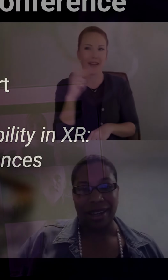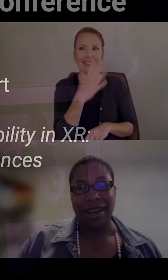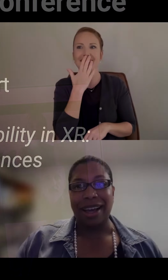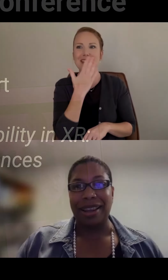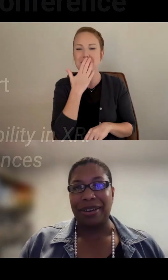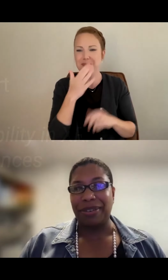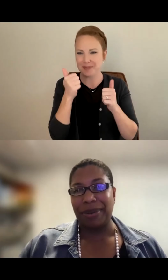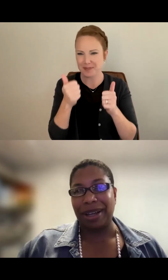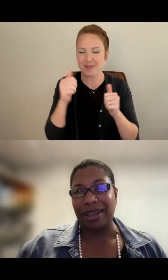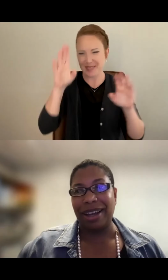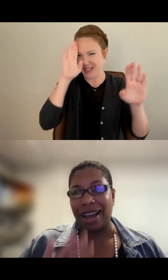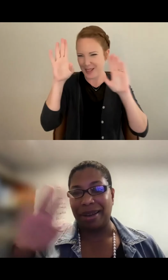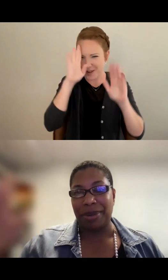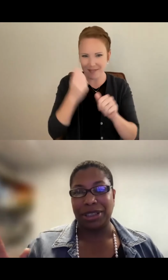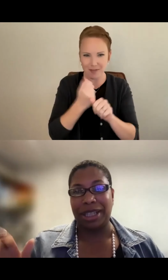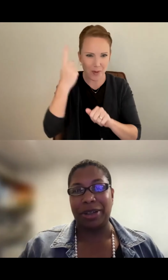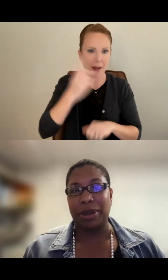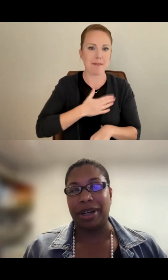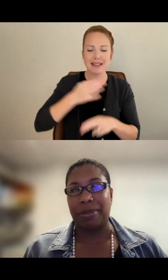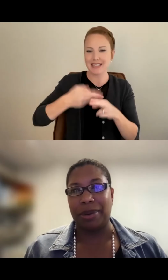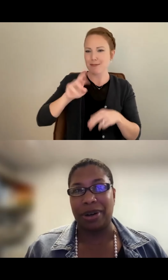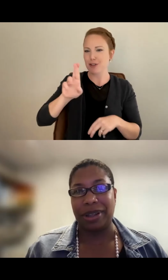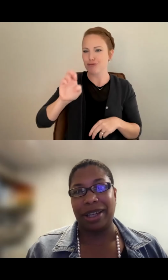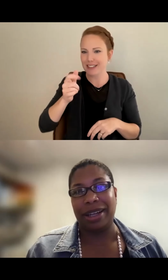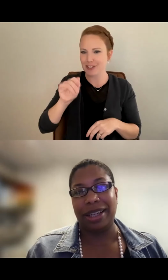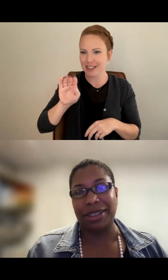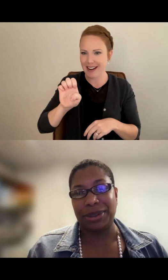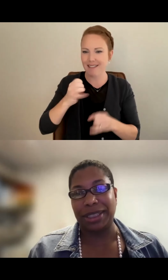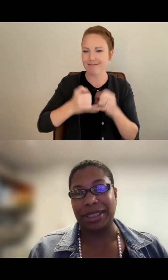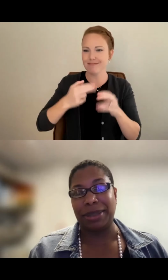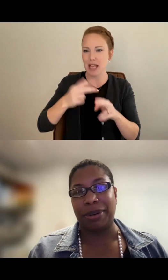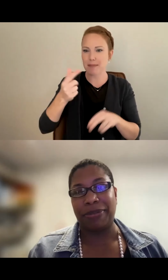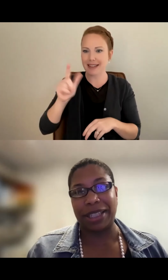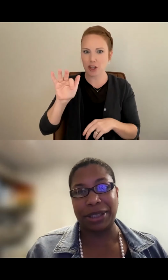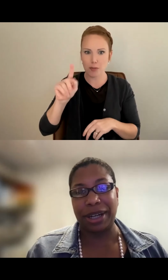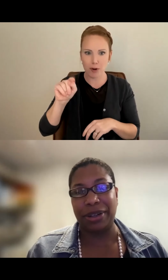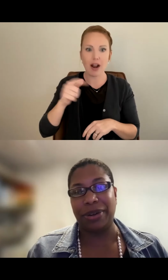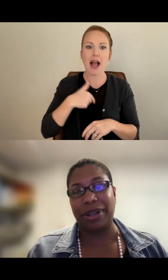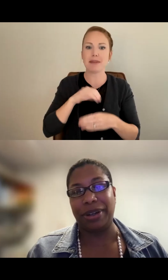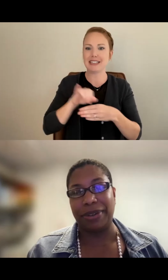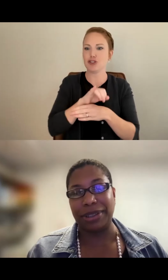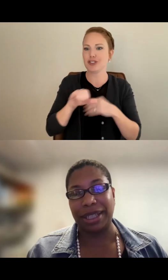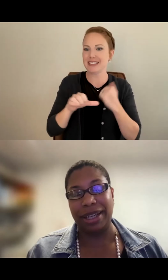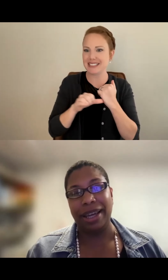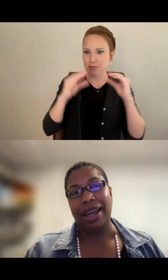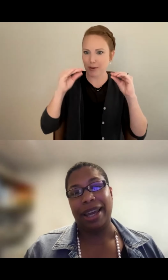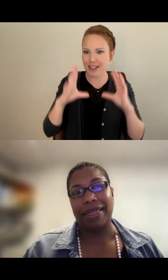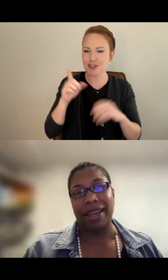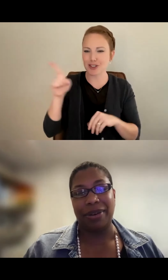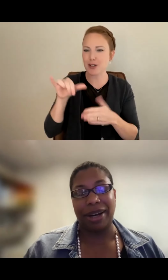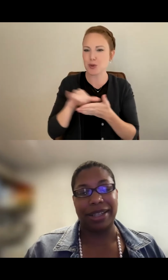Hello everyone! I am Reginé Gilbert and I'm an industry assistant professor at New York University in the integrated